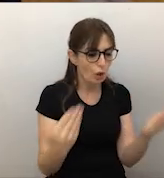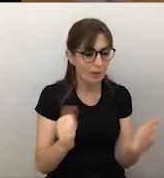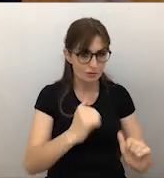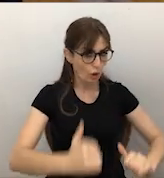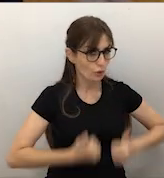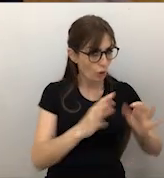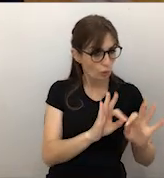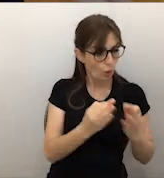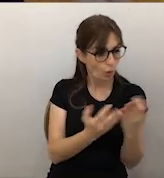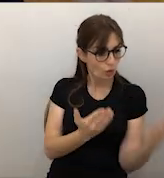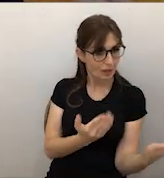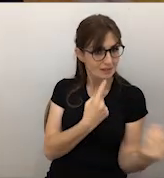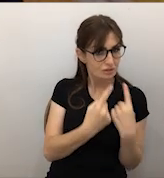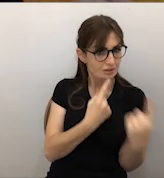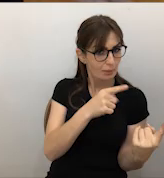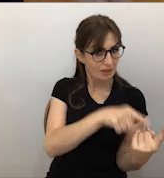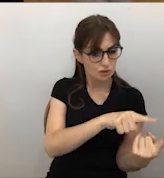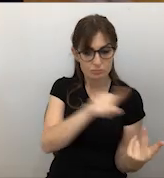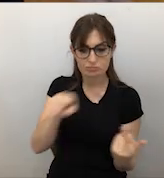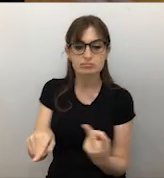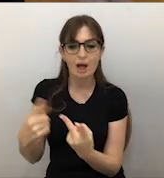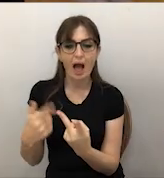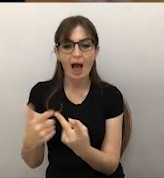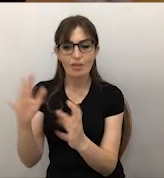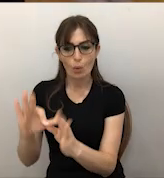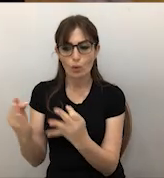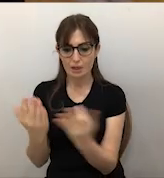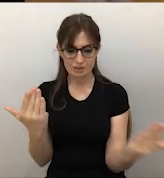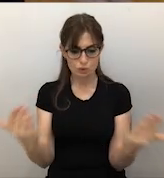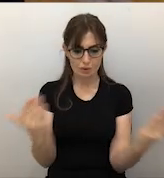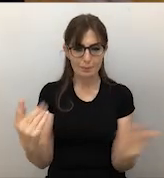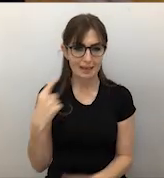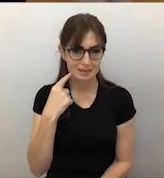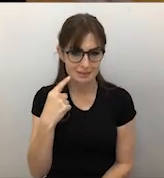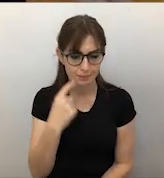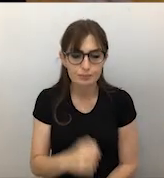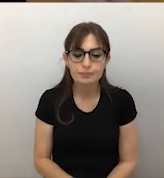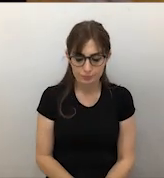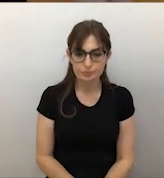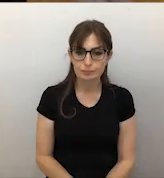of your organization's information, with that of other organisations, they're intended